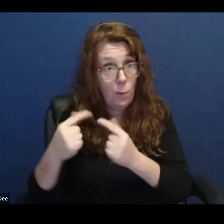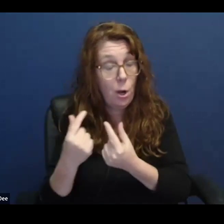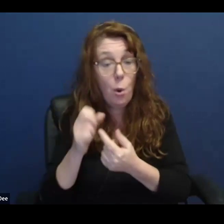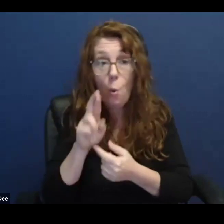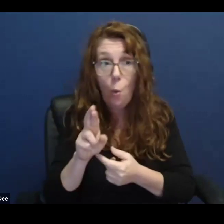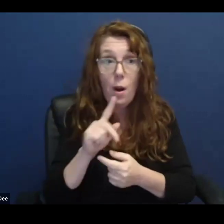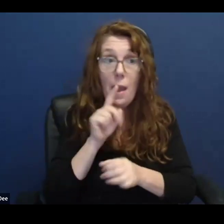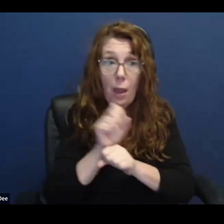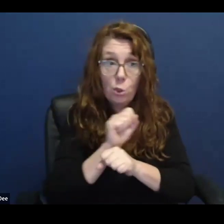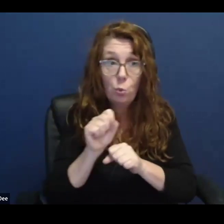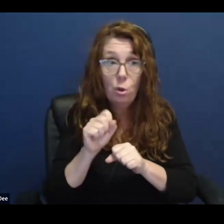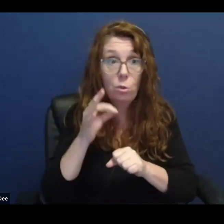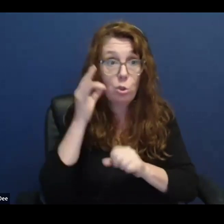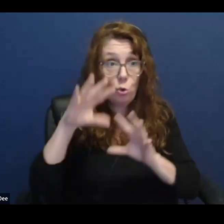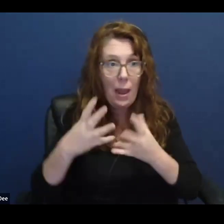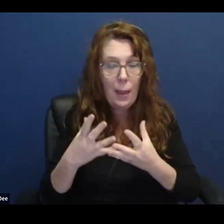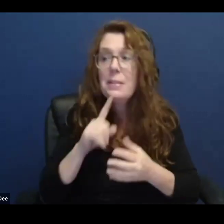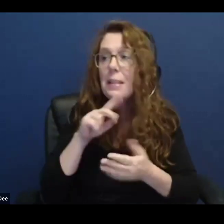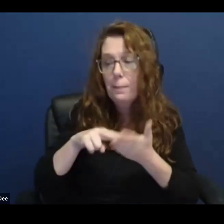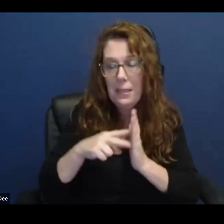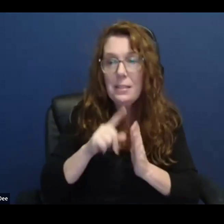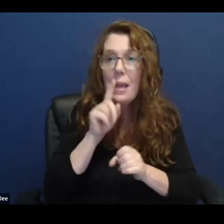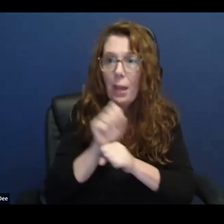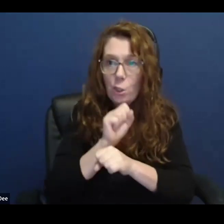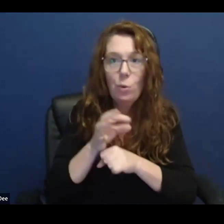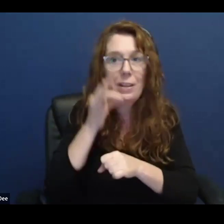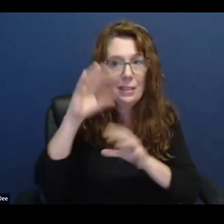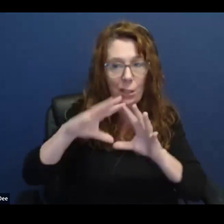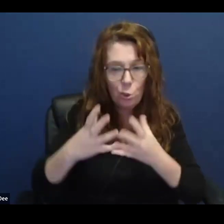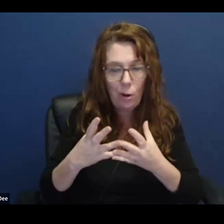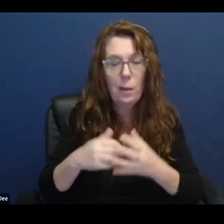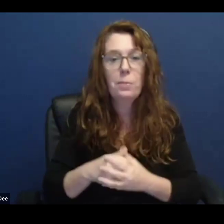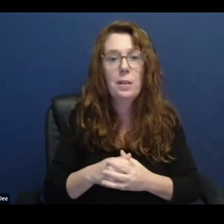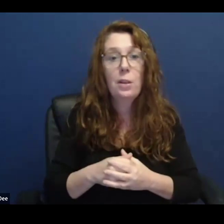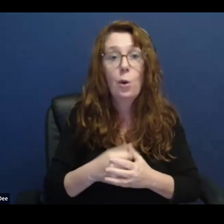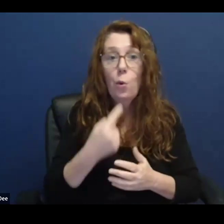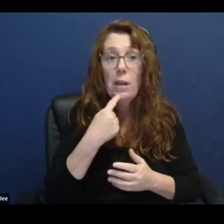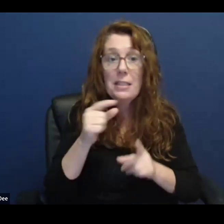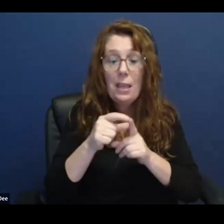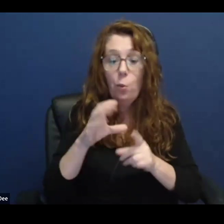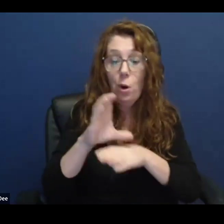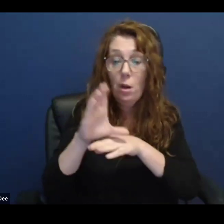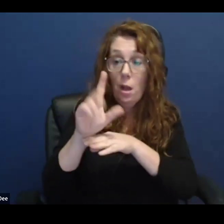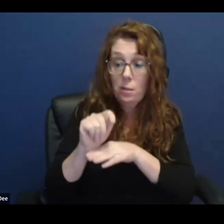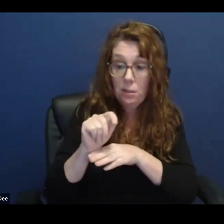actual Tribes? It means actual Indian Tribes and NHOs. When I say the word consultation,